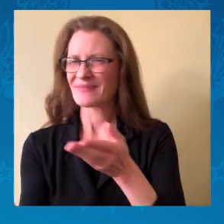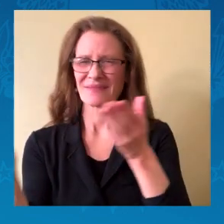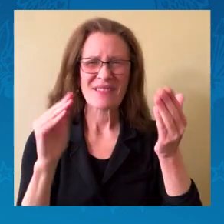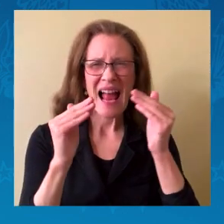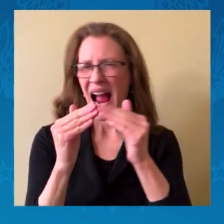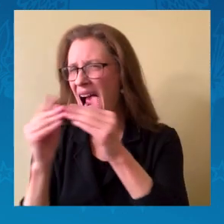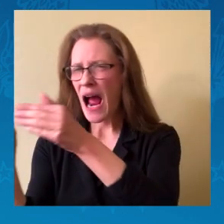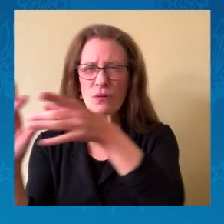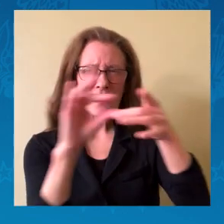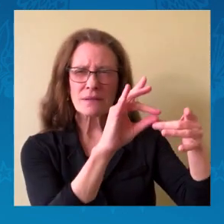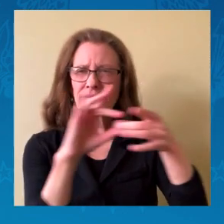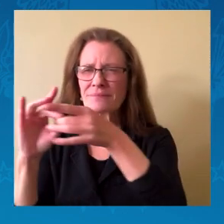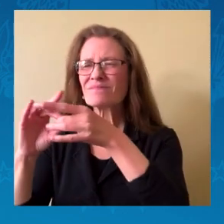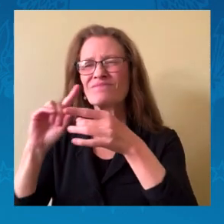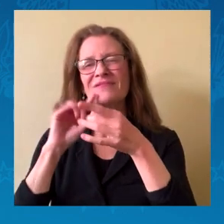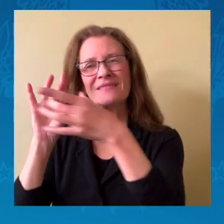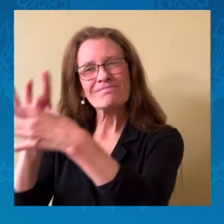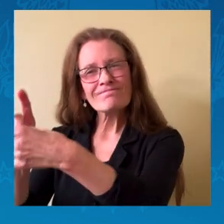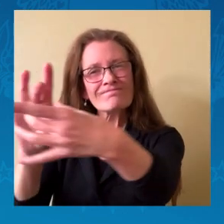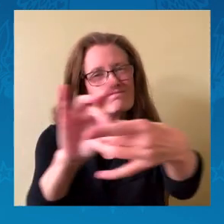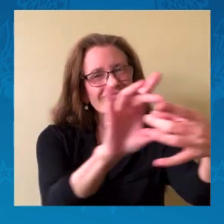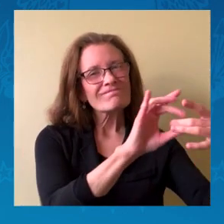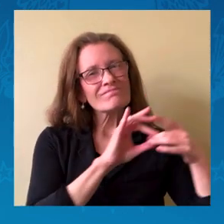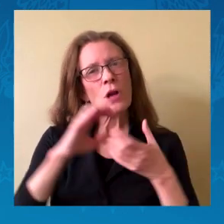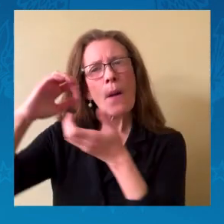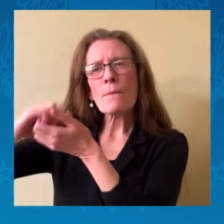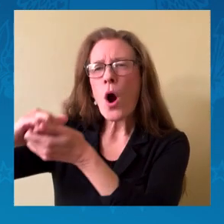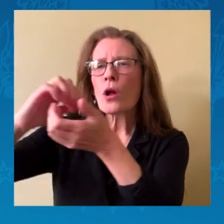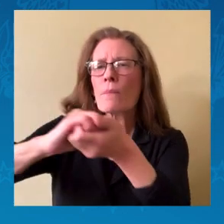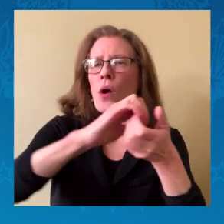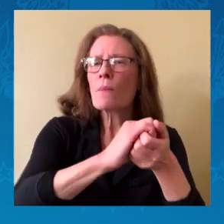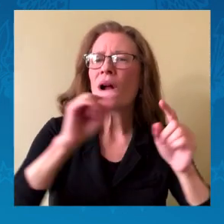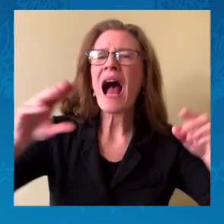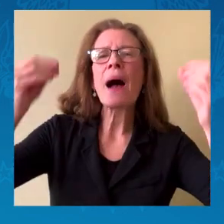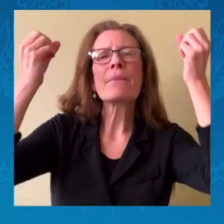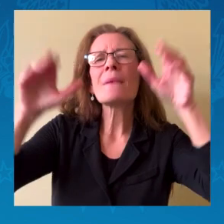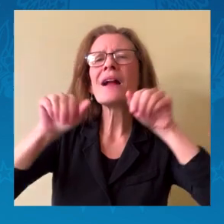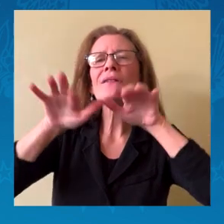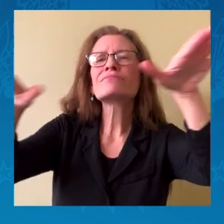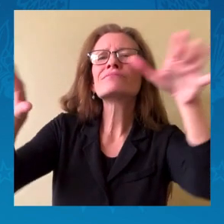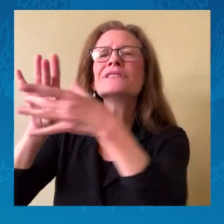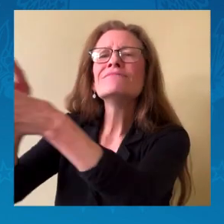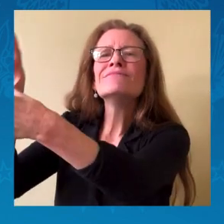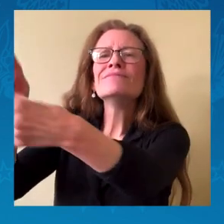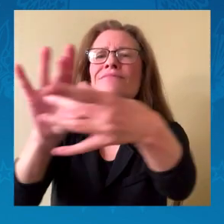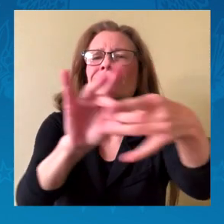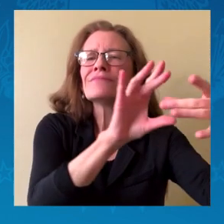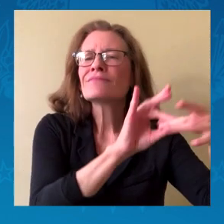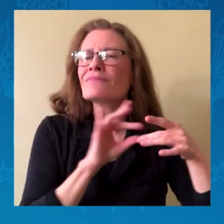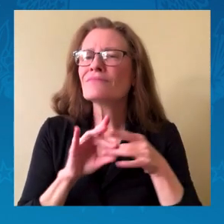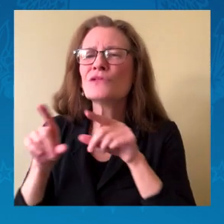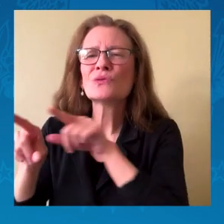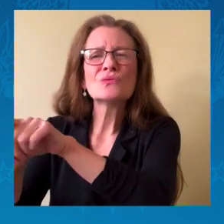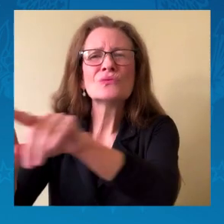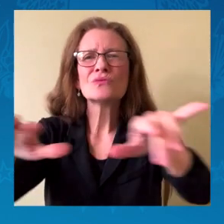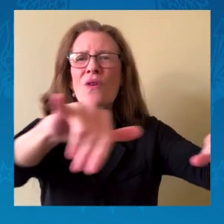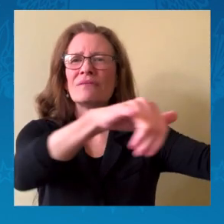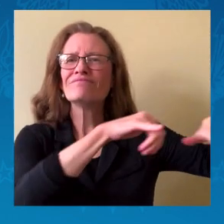with our partners, with our allies, and even sometimes with our adversaries and how we are bringing folks together. And I mentioned the conversations